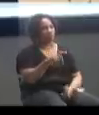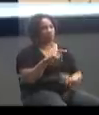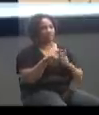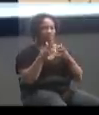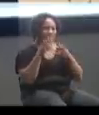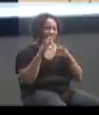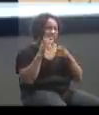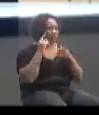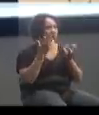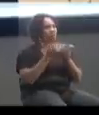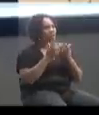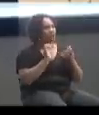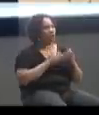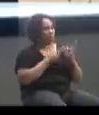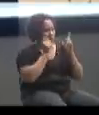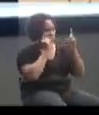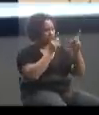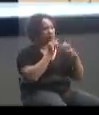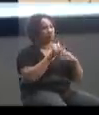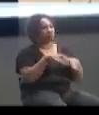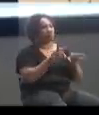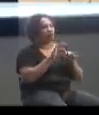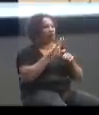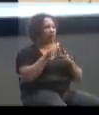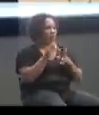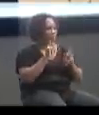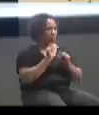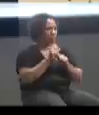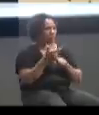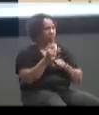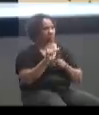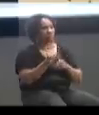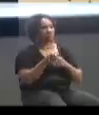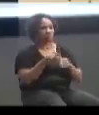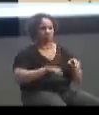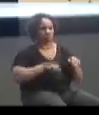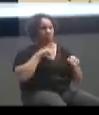OUR MISSION WHICH IS SOMETHING THAT MAKES ALL OF US AT GSA